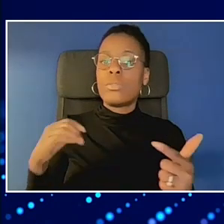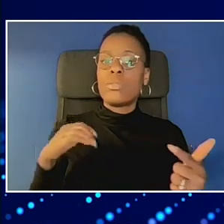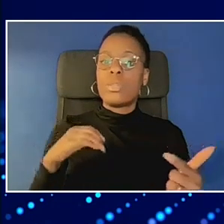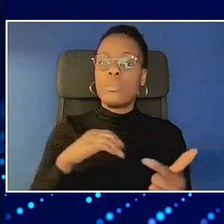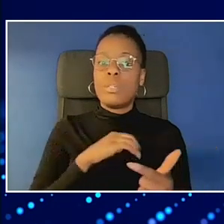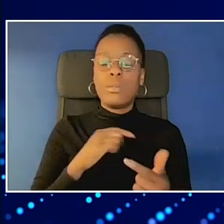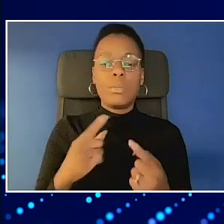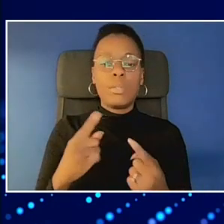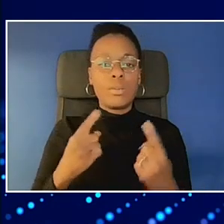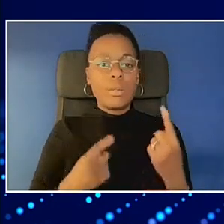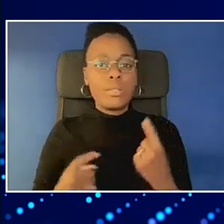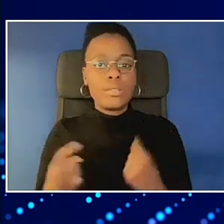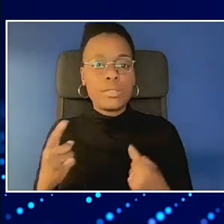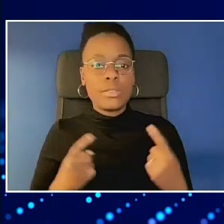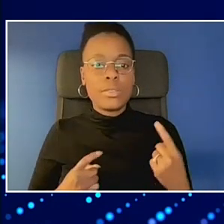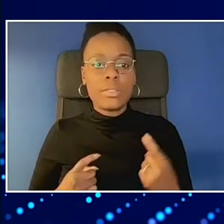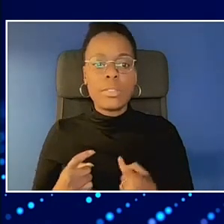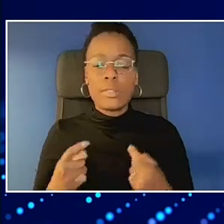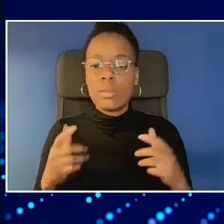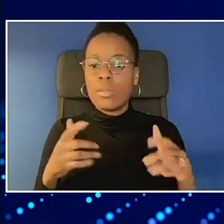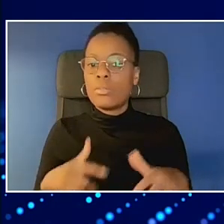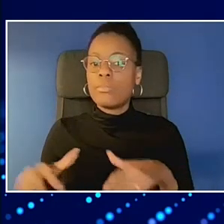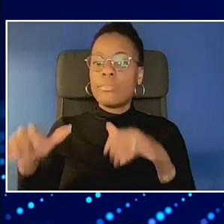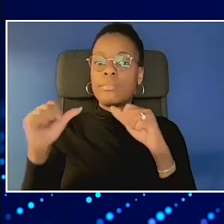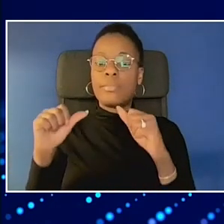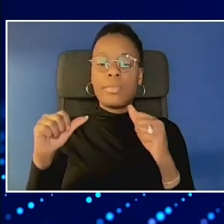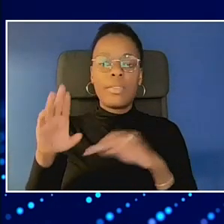they want to pick up our afternoon session with. Yeah, Rob, go ahead.